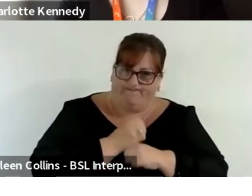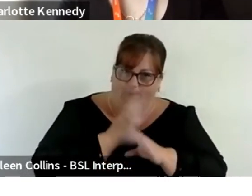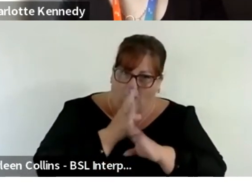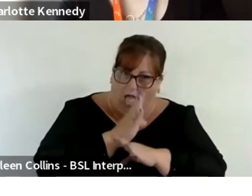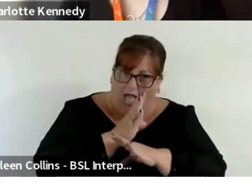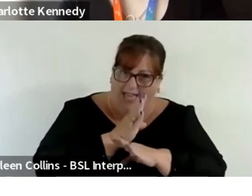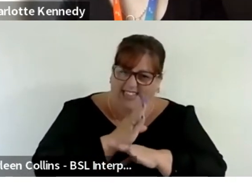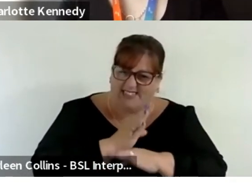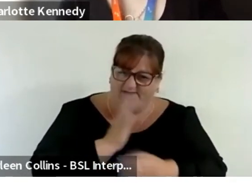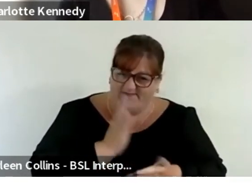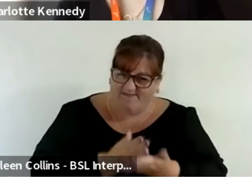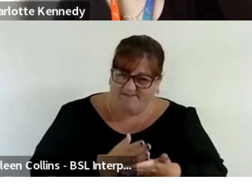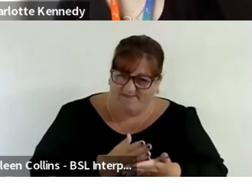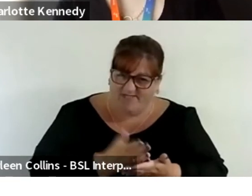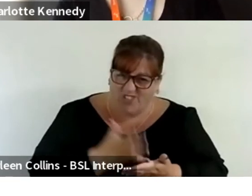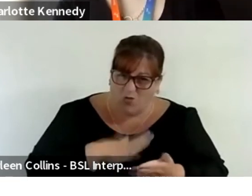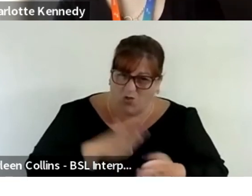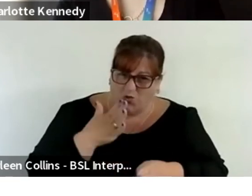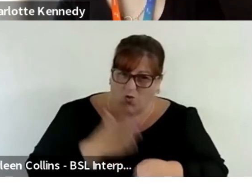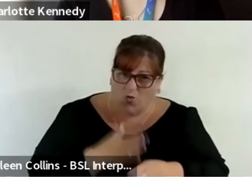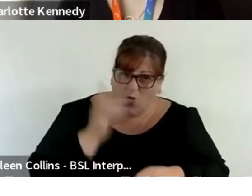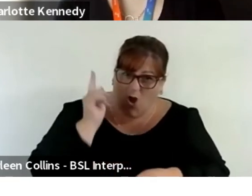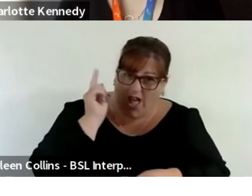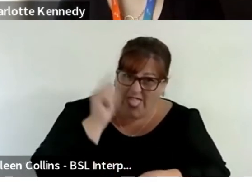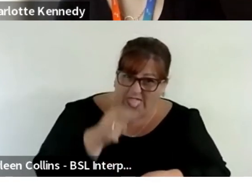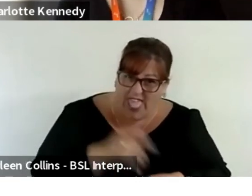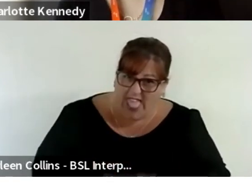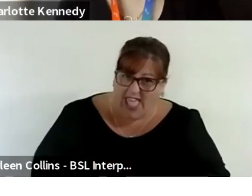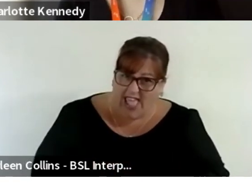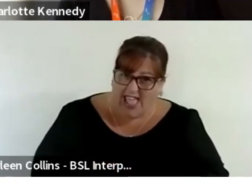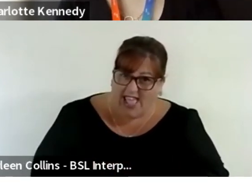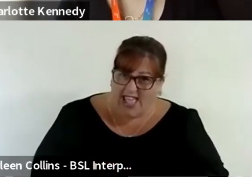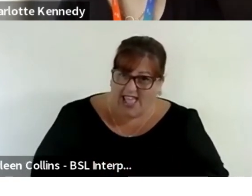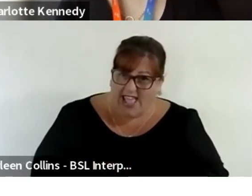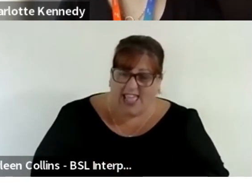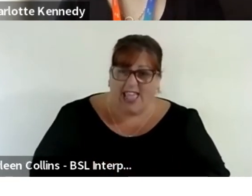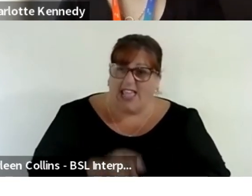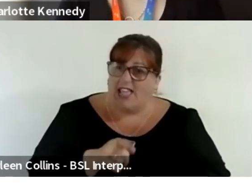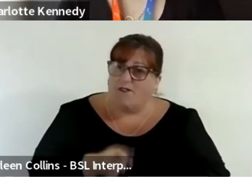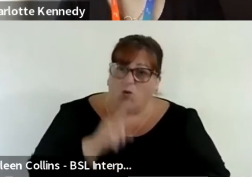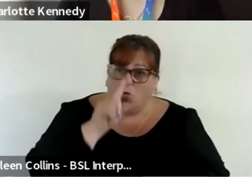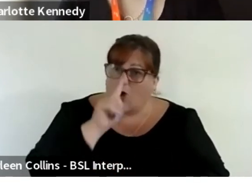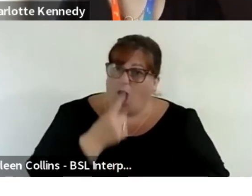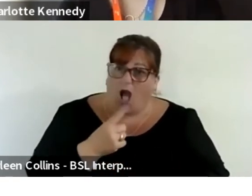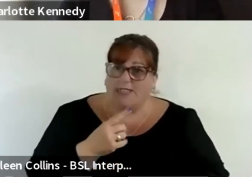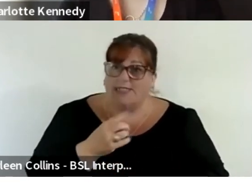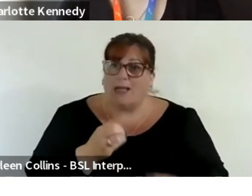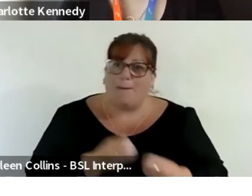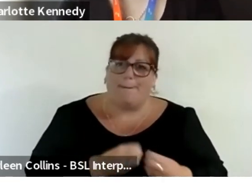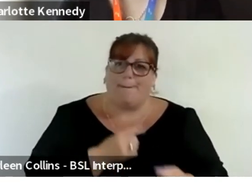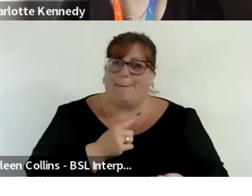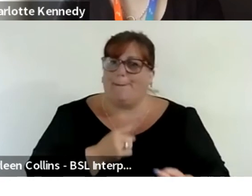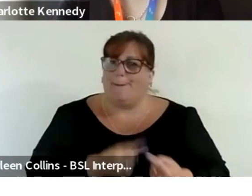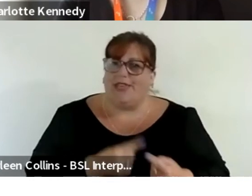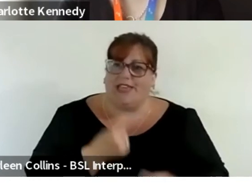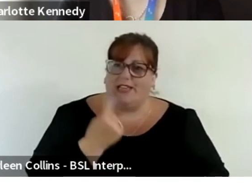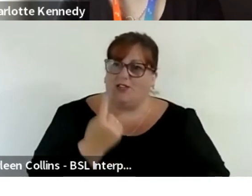If you can't be yourself awe authentically that is an important